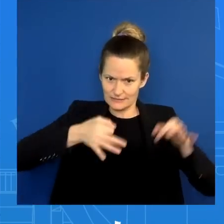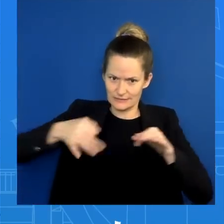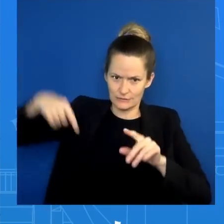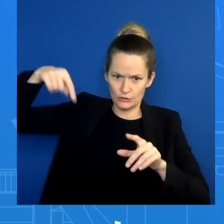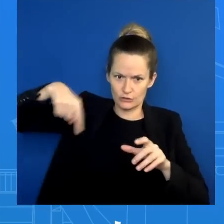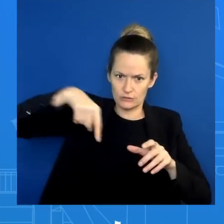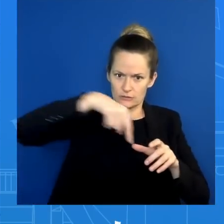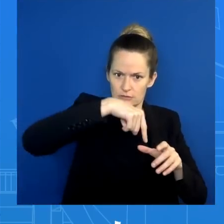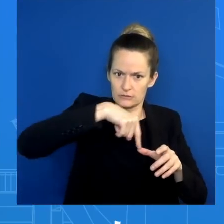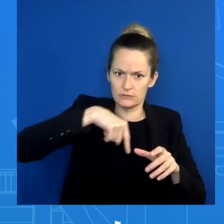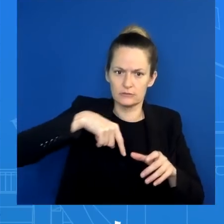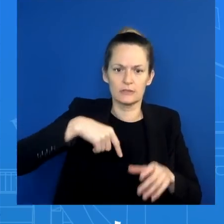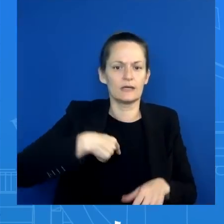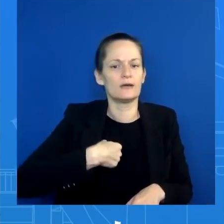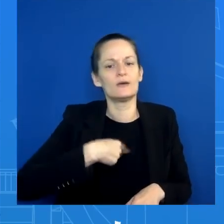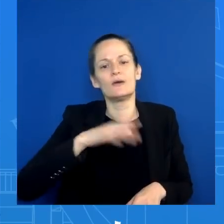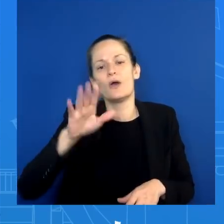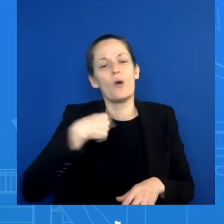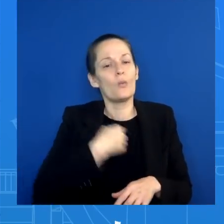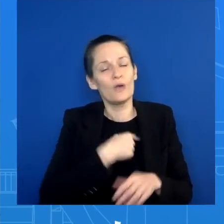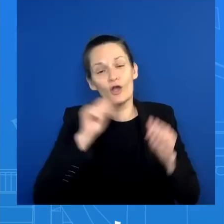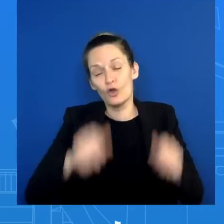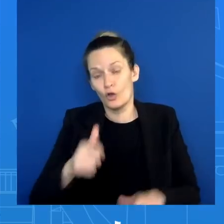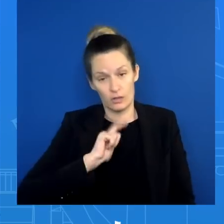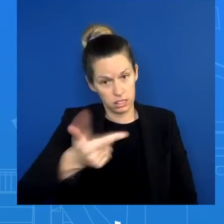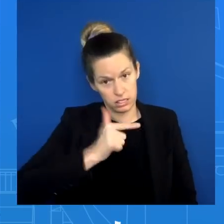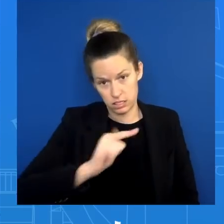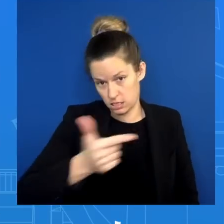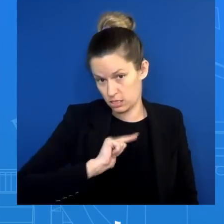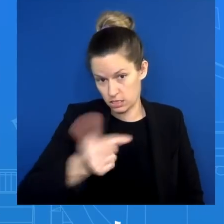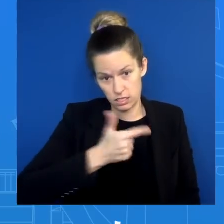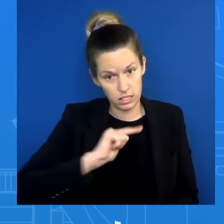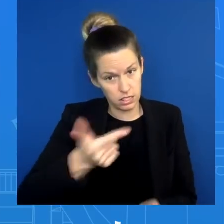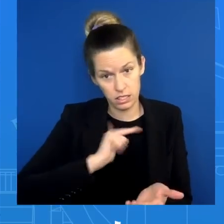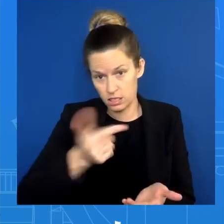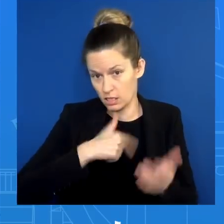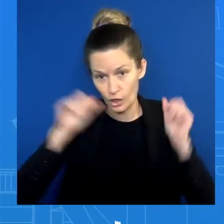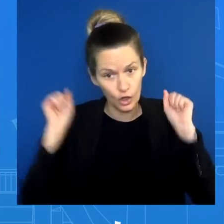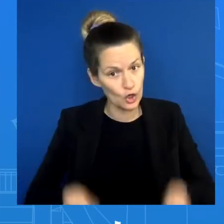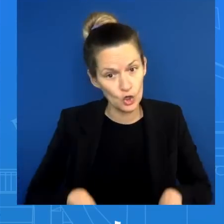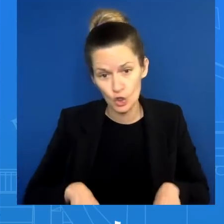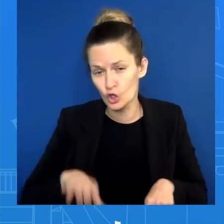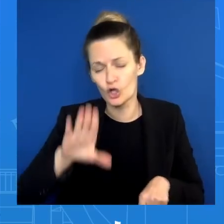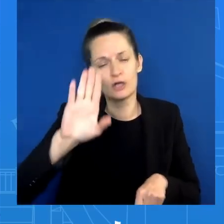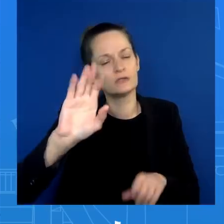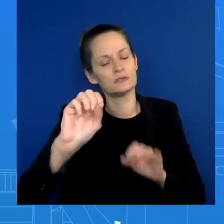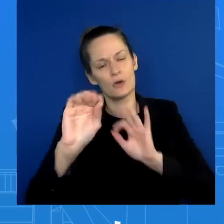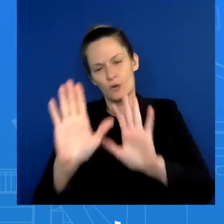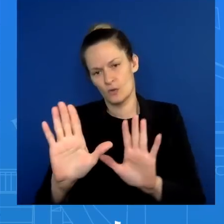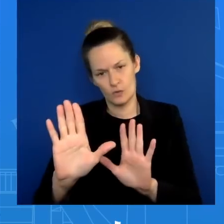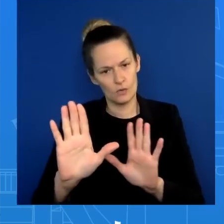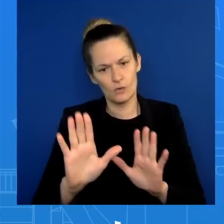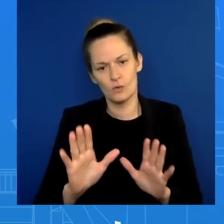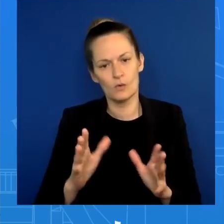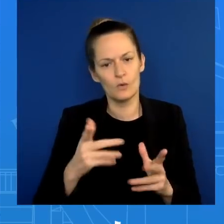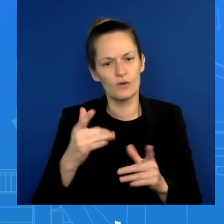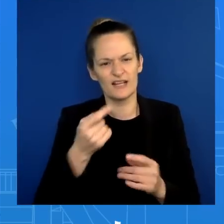We we can we can we can go back and forth on it. We can go back and forth on it. I was supposed to go to Chris in the back and I skipped him.